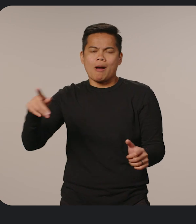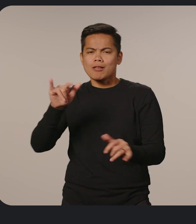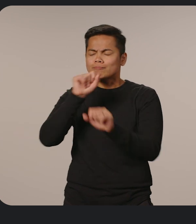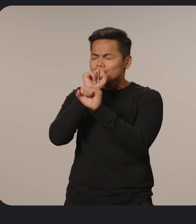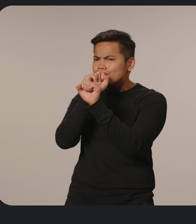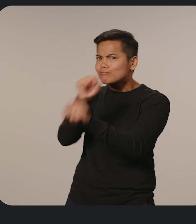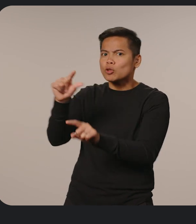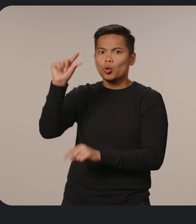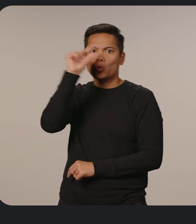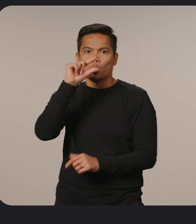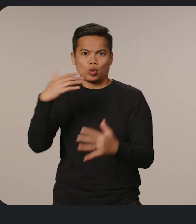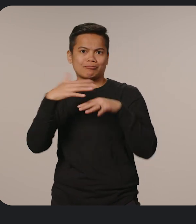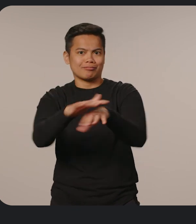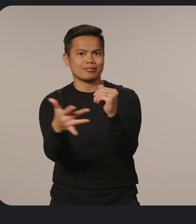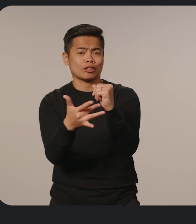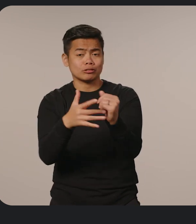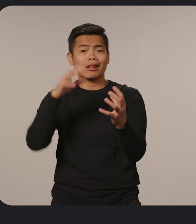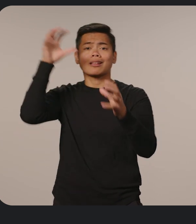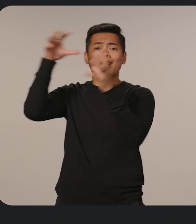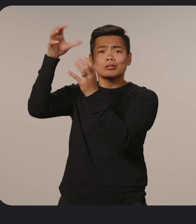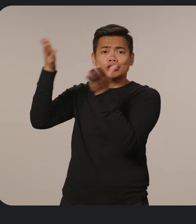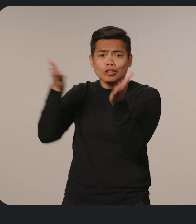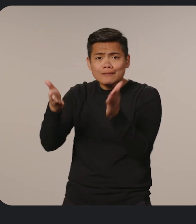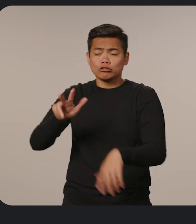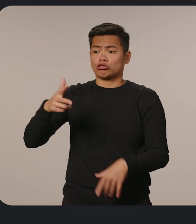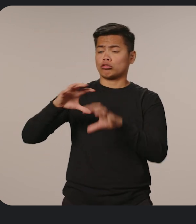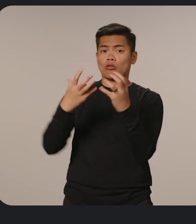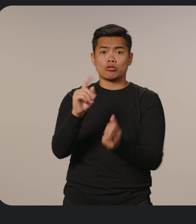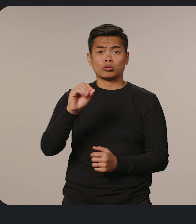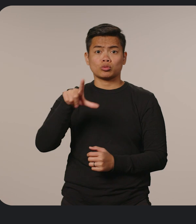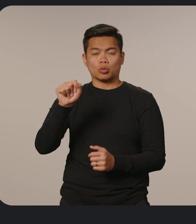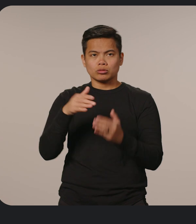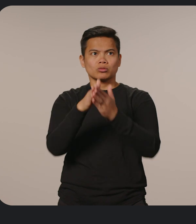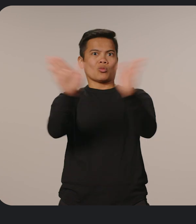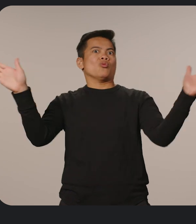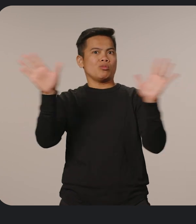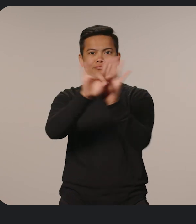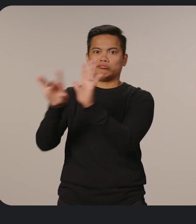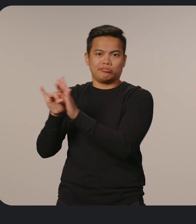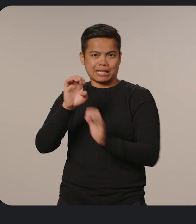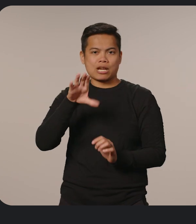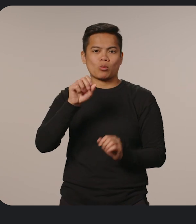but integrating Google technology cloud services and third-party tools from the